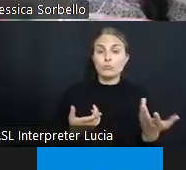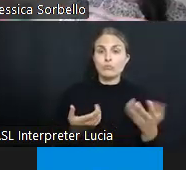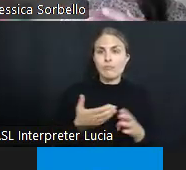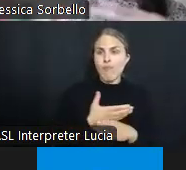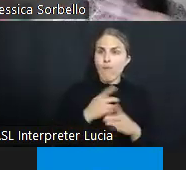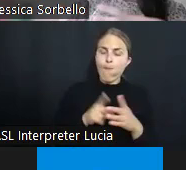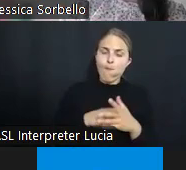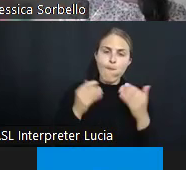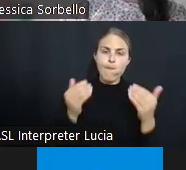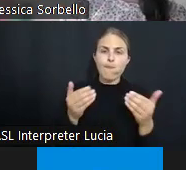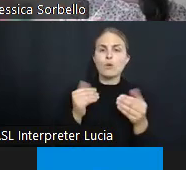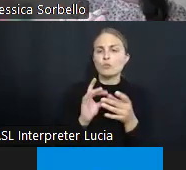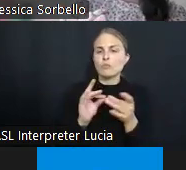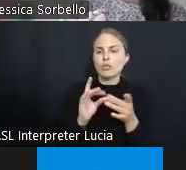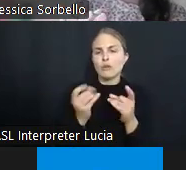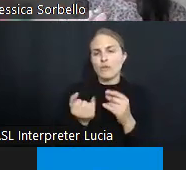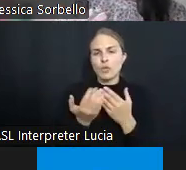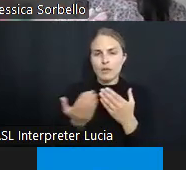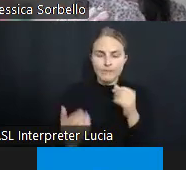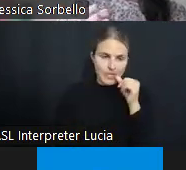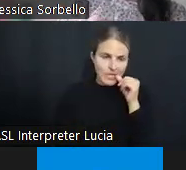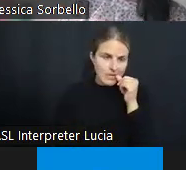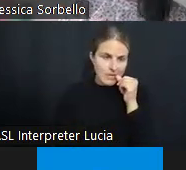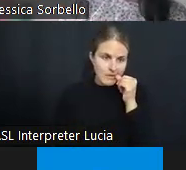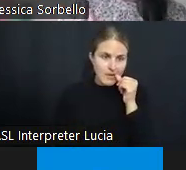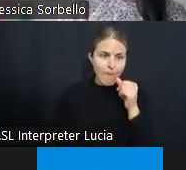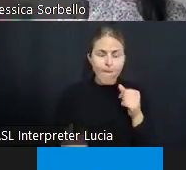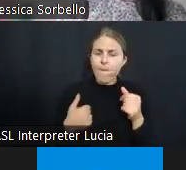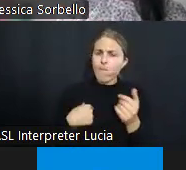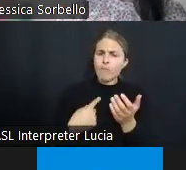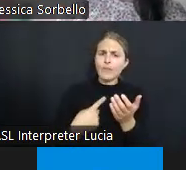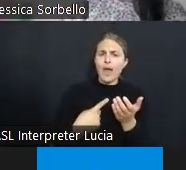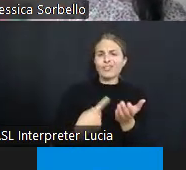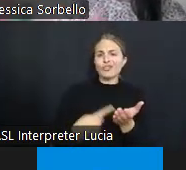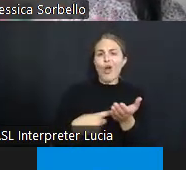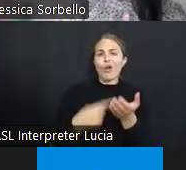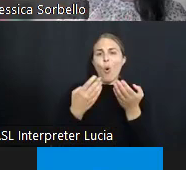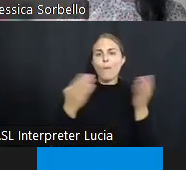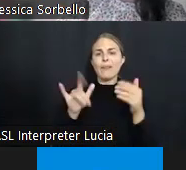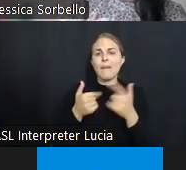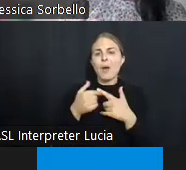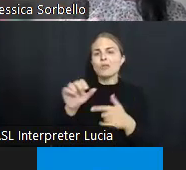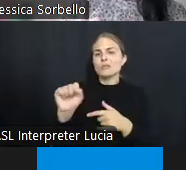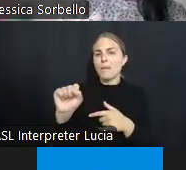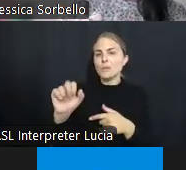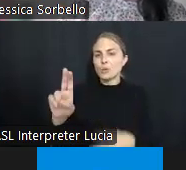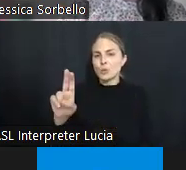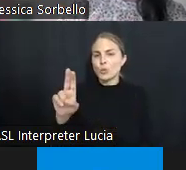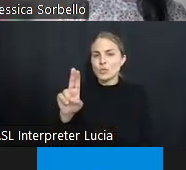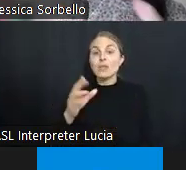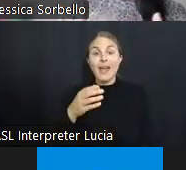candidly about substance use and overdose. So, I say that as a bit of a warning because everybody has their own